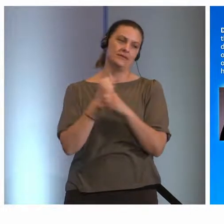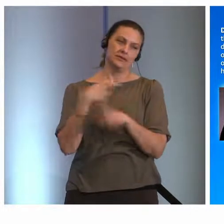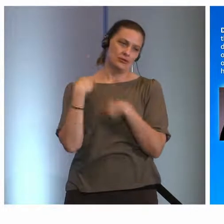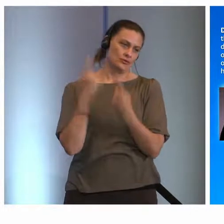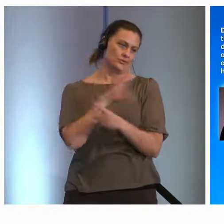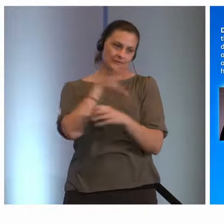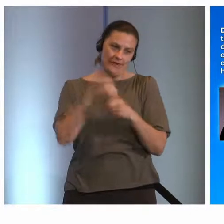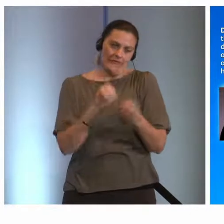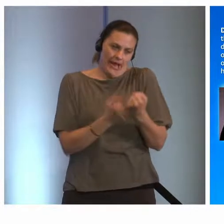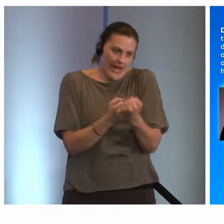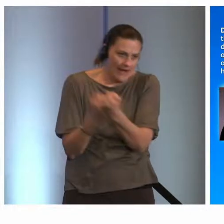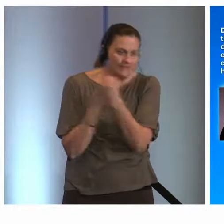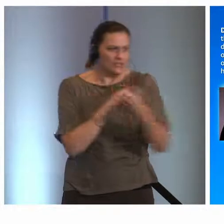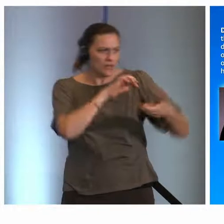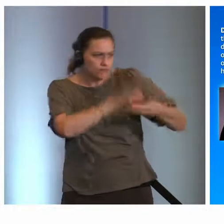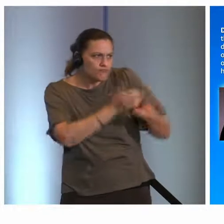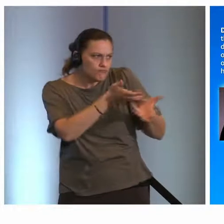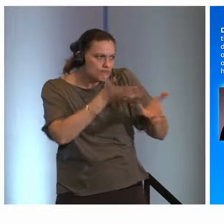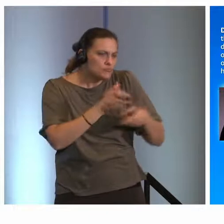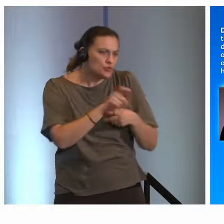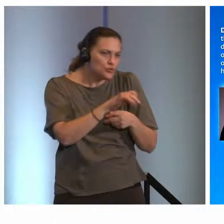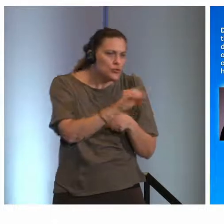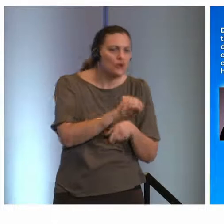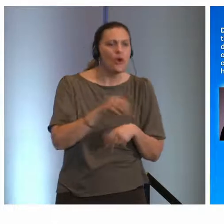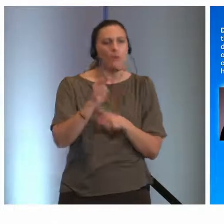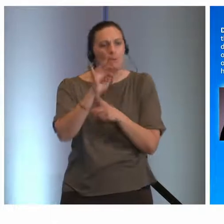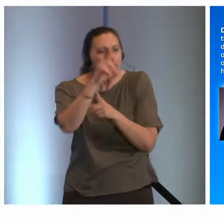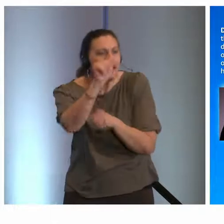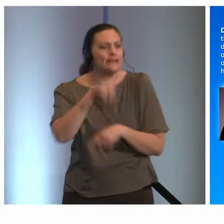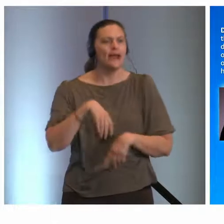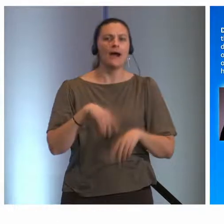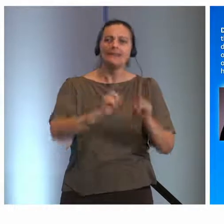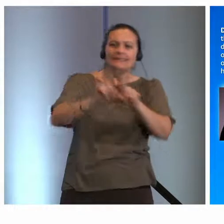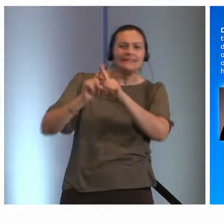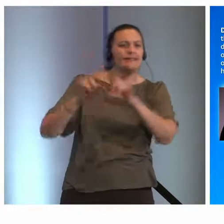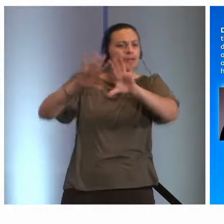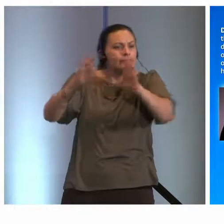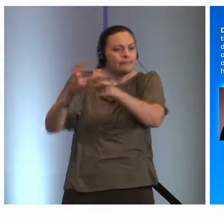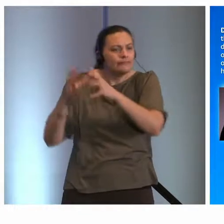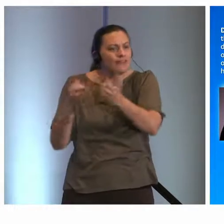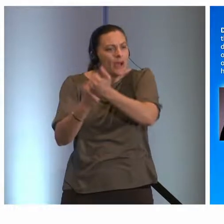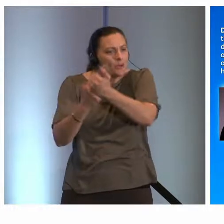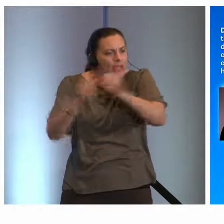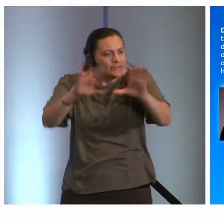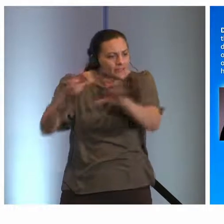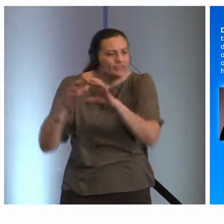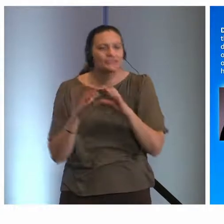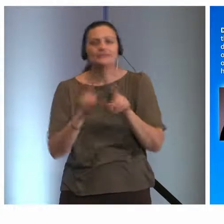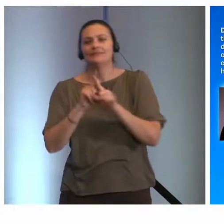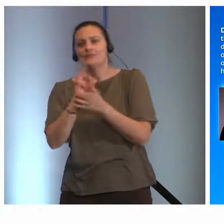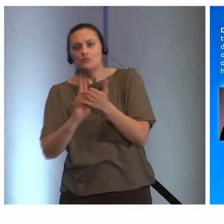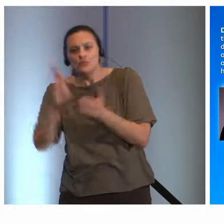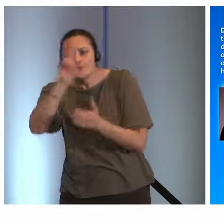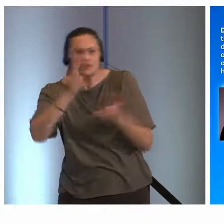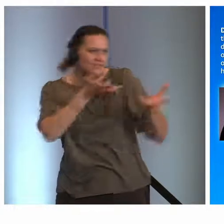date and renowned for his work in disability activism and he has been working with studios and advocacy groups and media